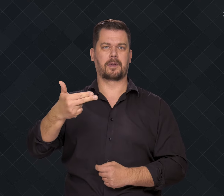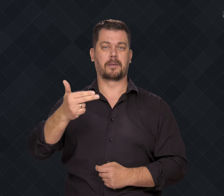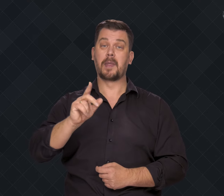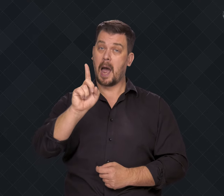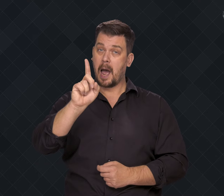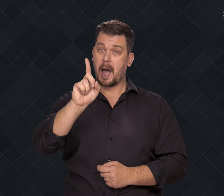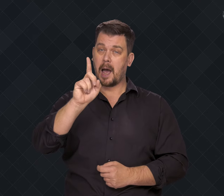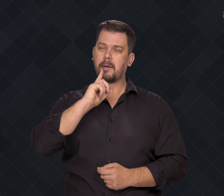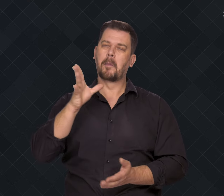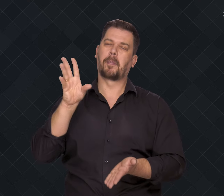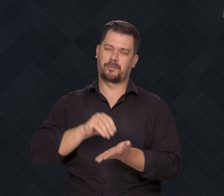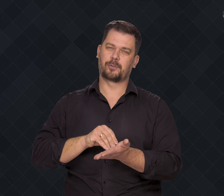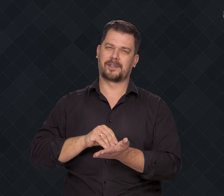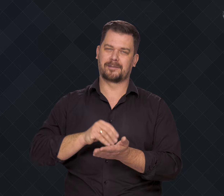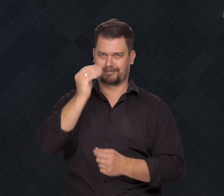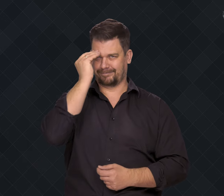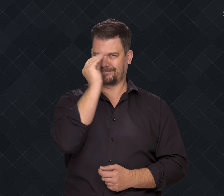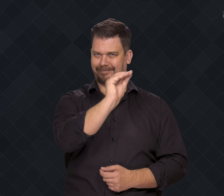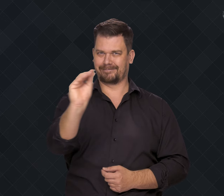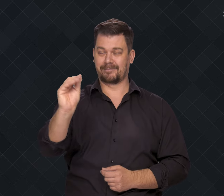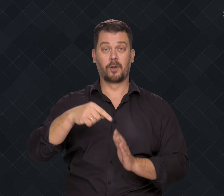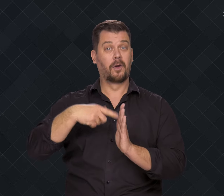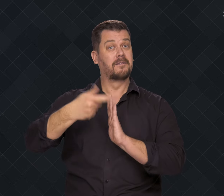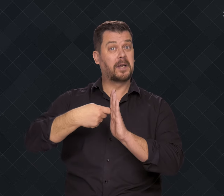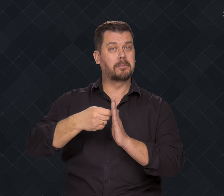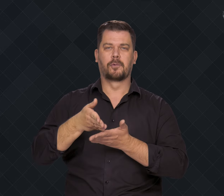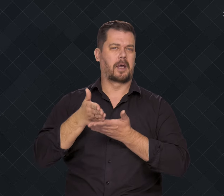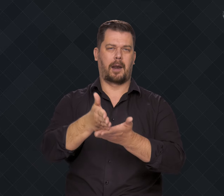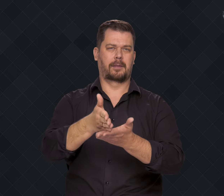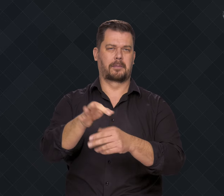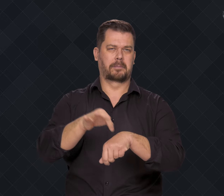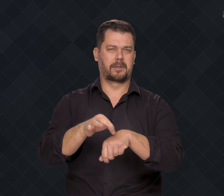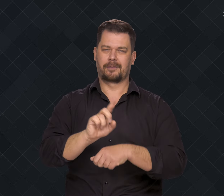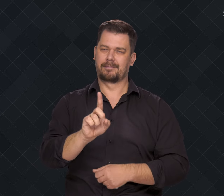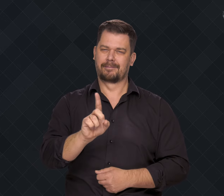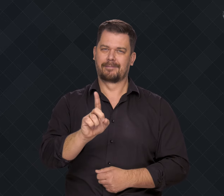But! First, a reminder: this film is not medical advice!